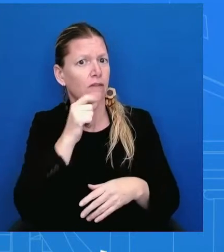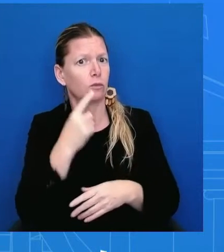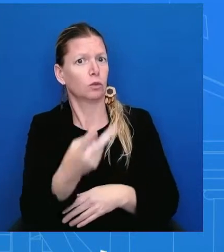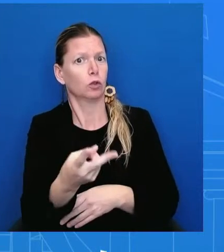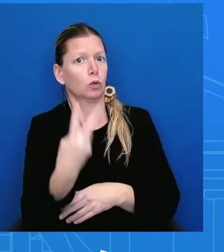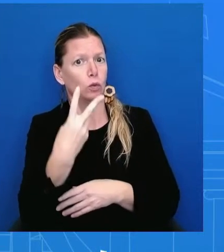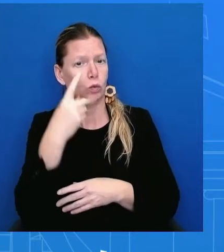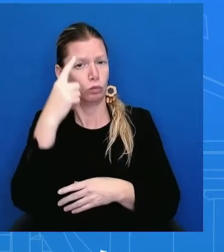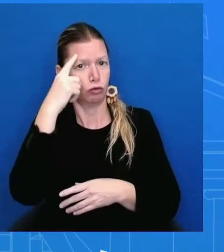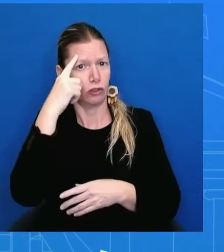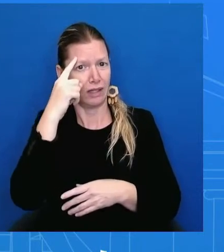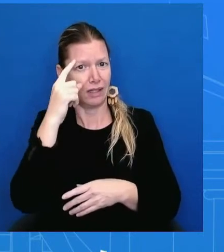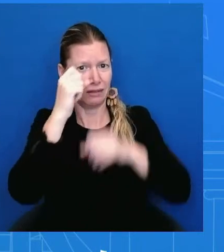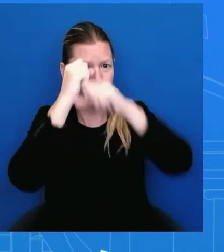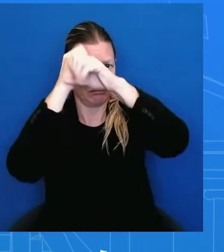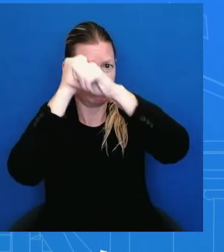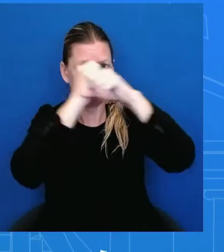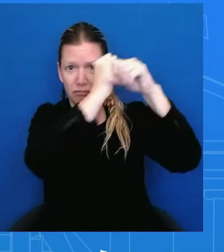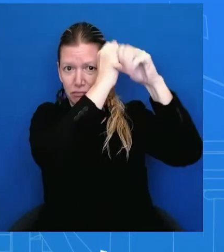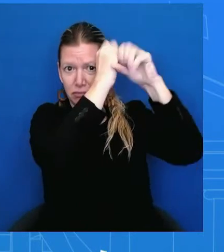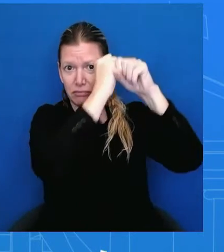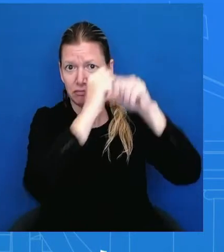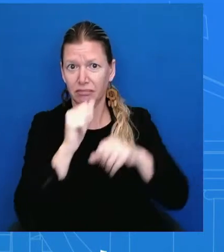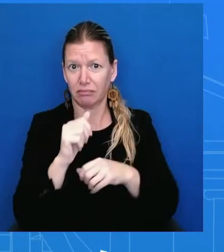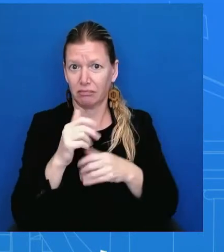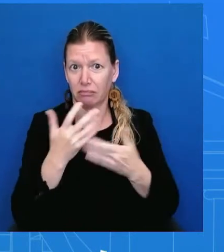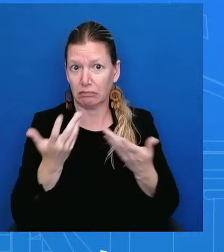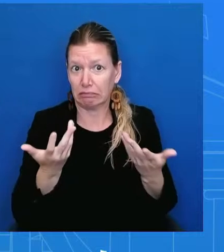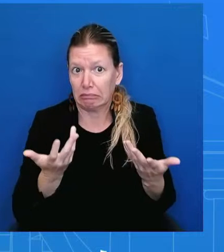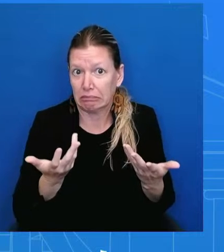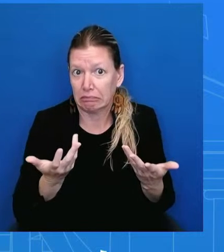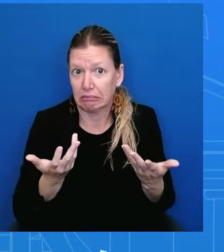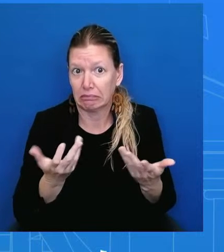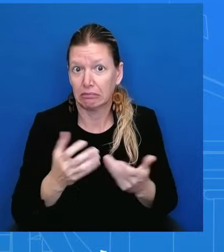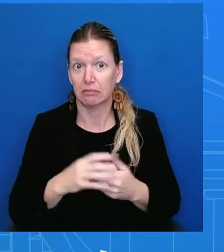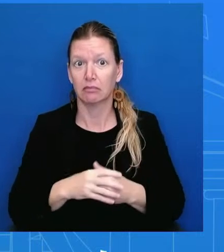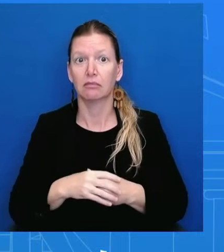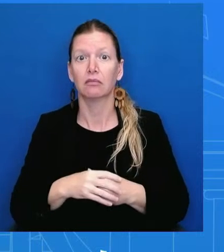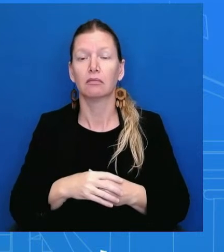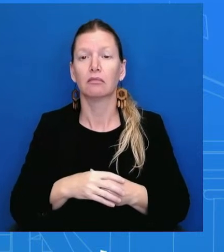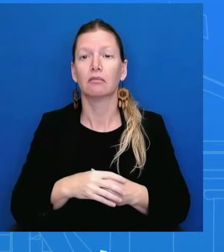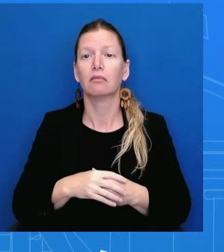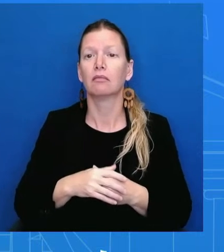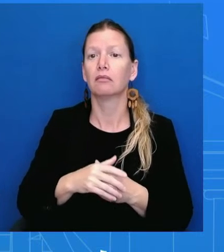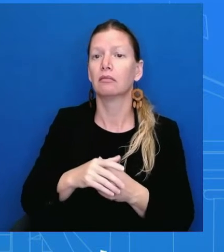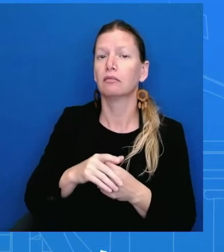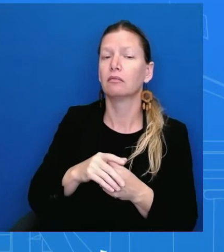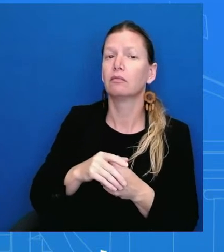Ms. Jean-Pierre: Look, April, in the -- in the comprehensive reporting that we share with all of you on a yearly basis,